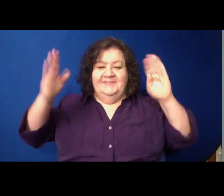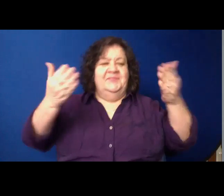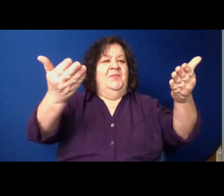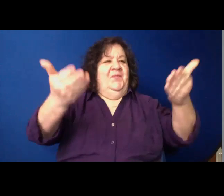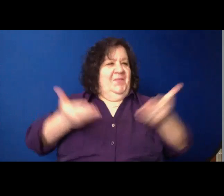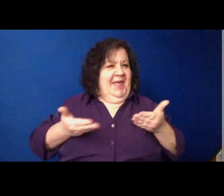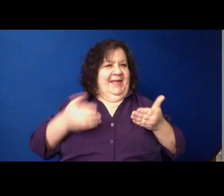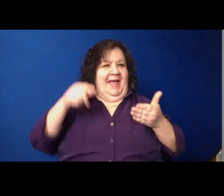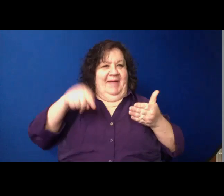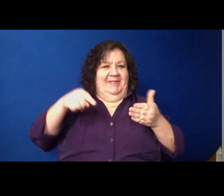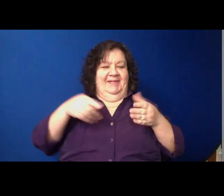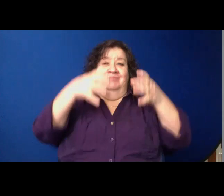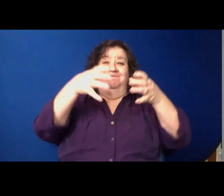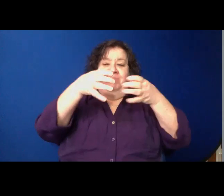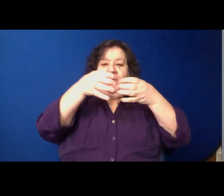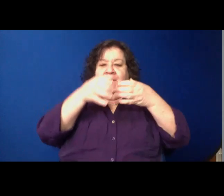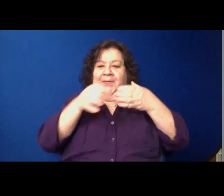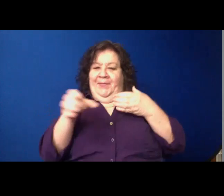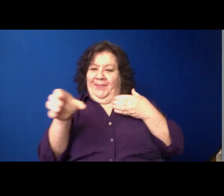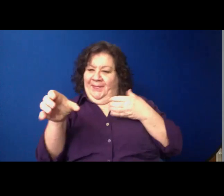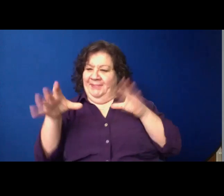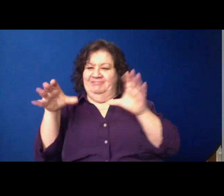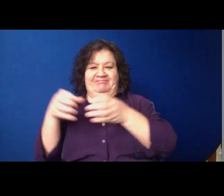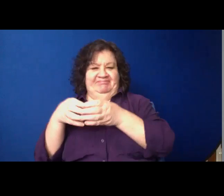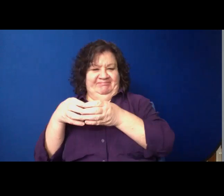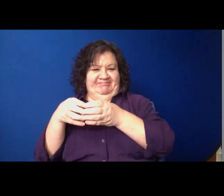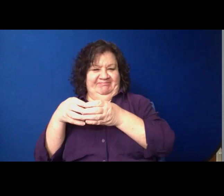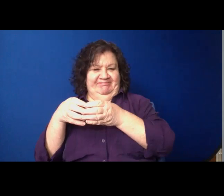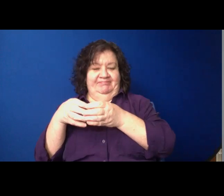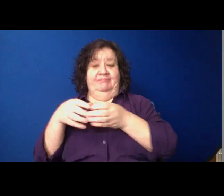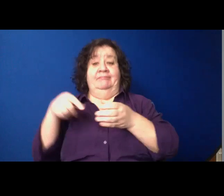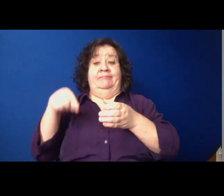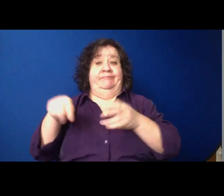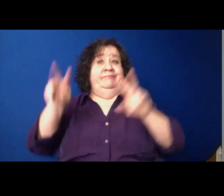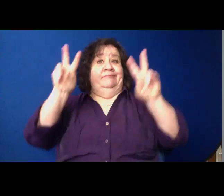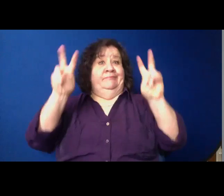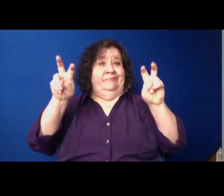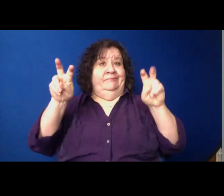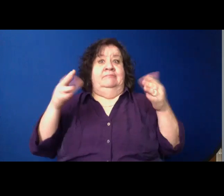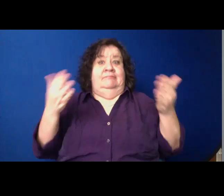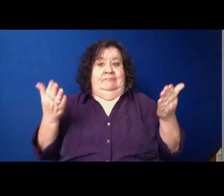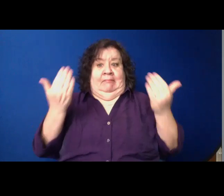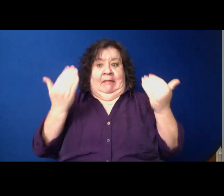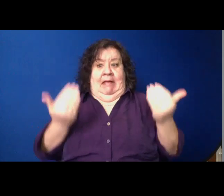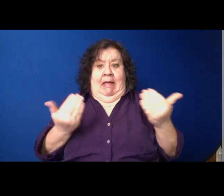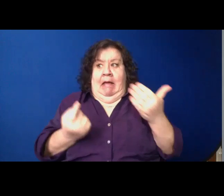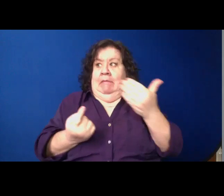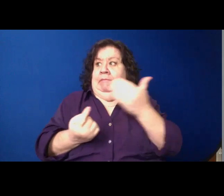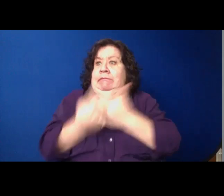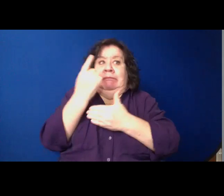give it a few a couple of more minutes and then we will start thank you for joining us